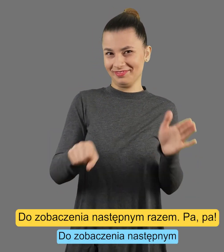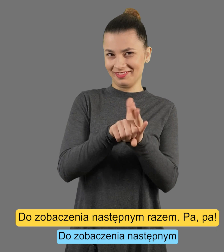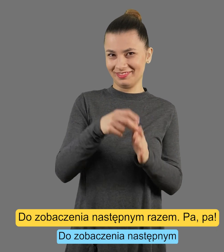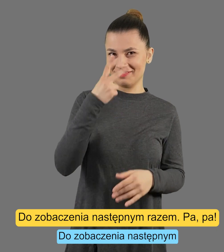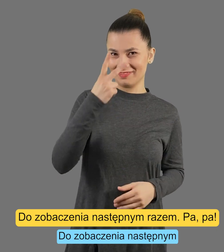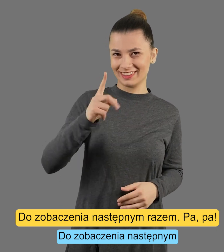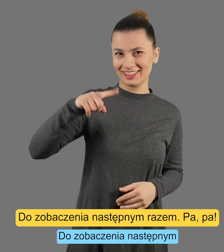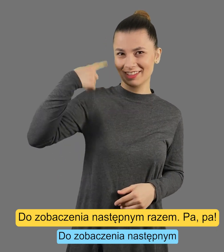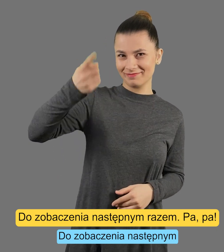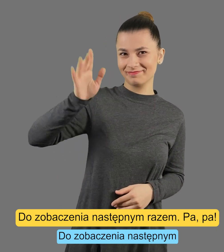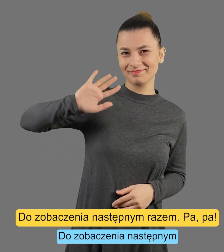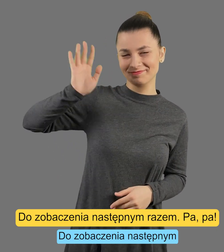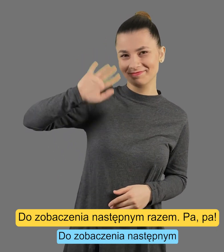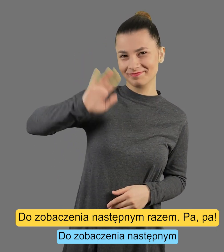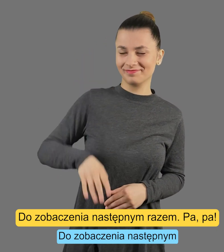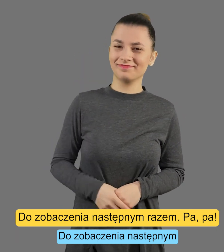See you next time. Bye, bye!